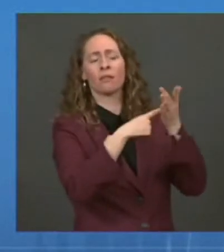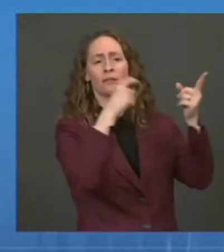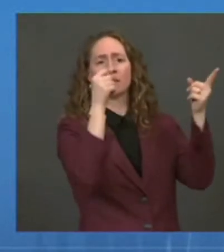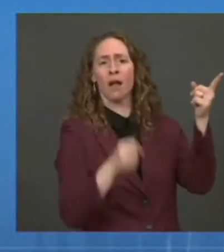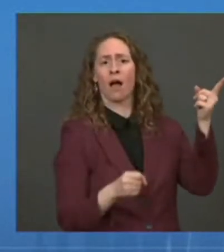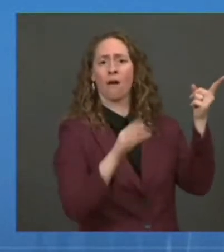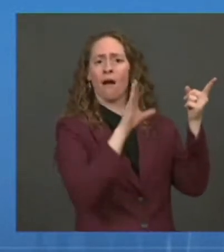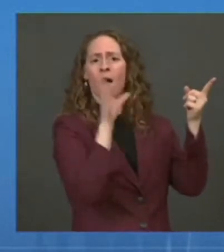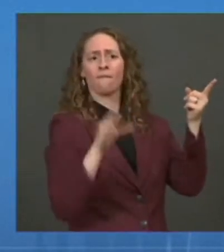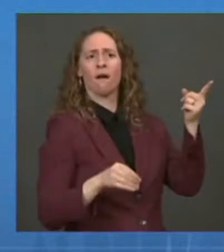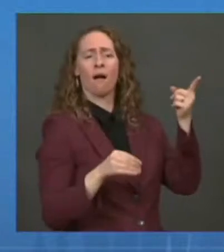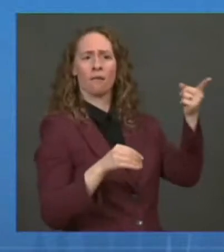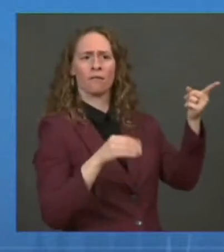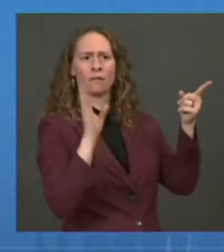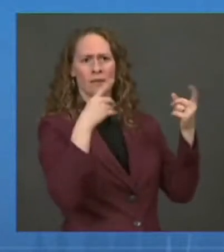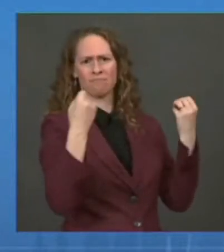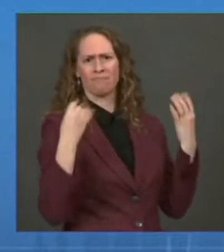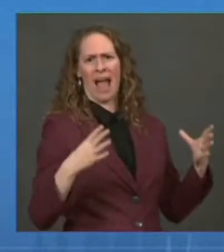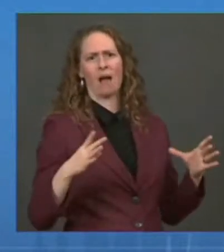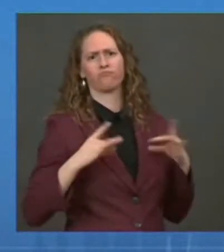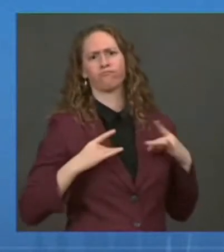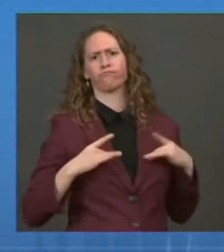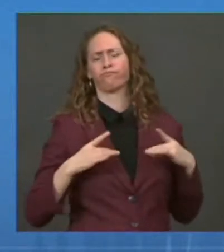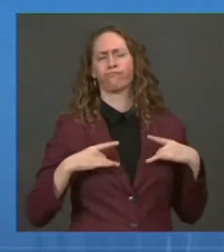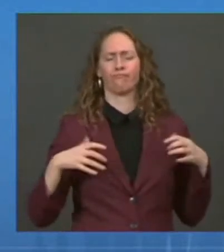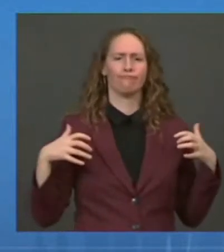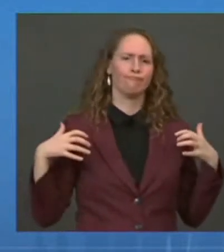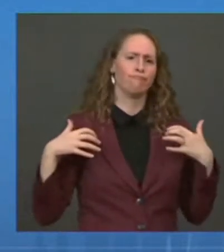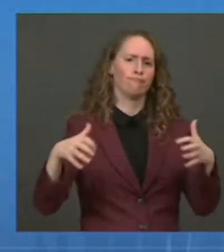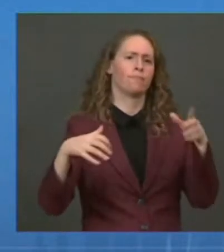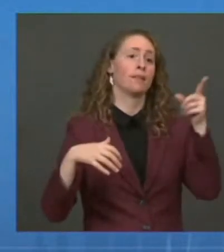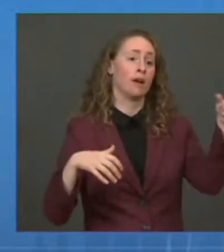VOLUME OF CASES TH THEY HAVE